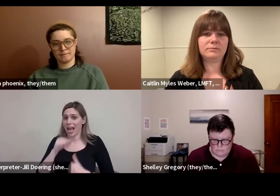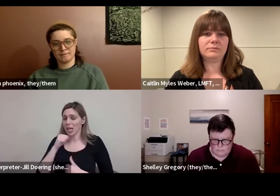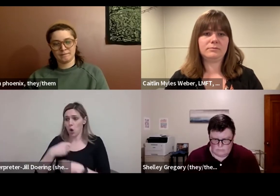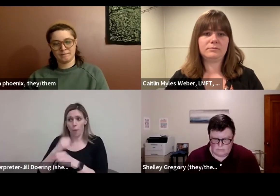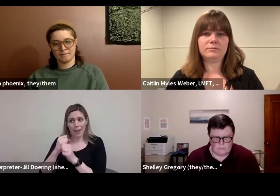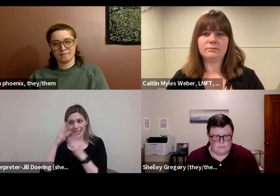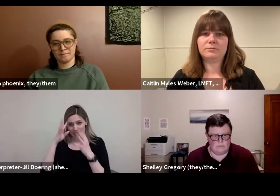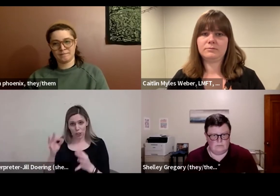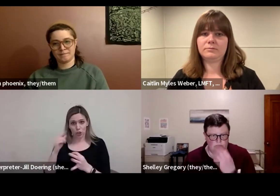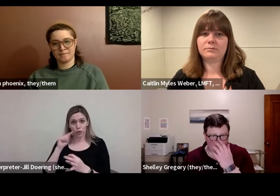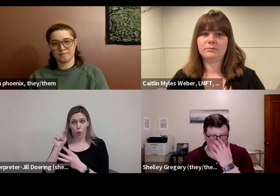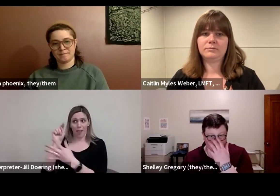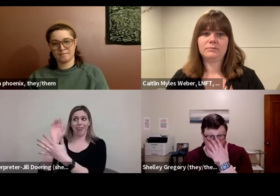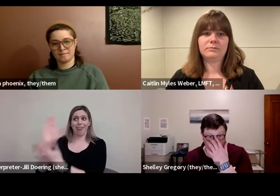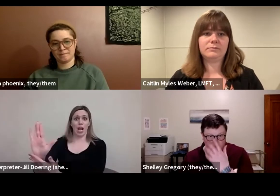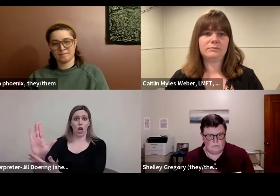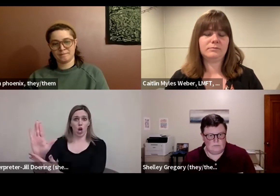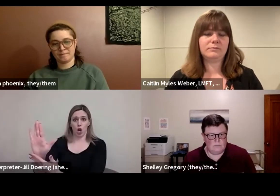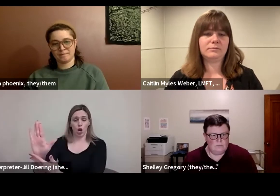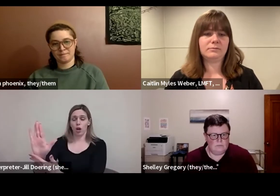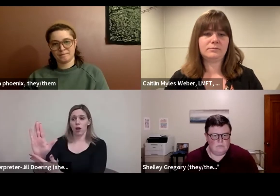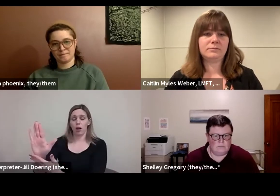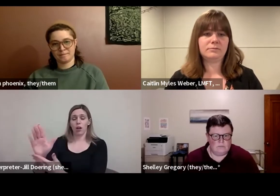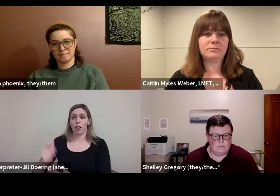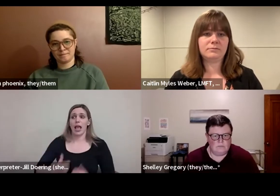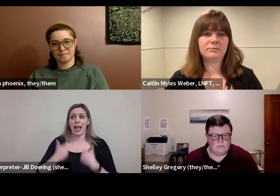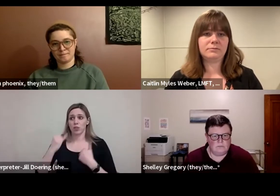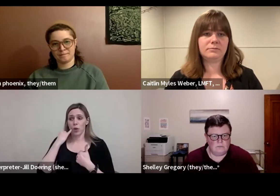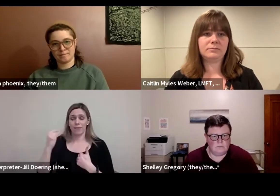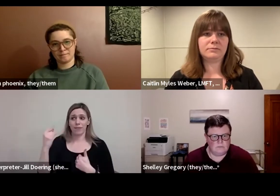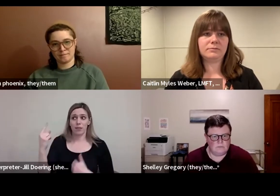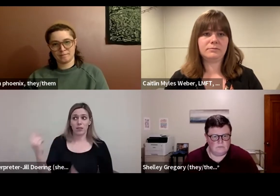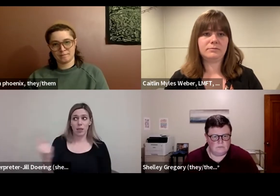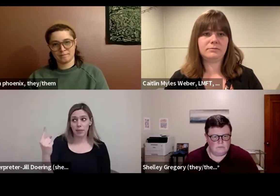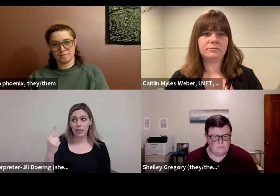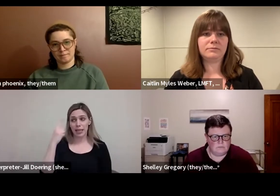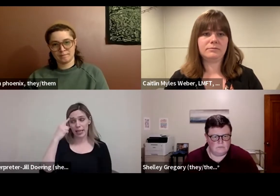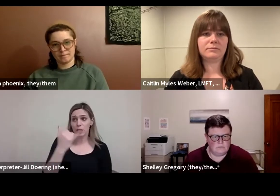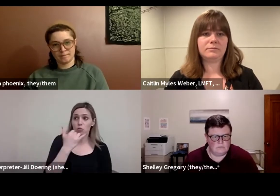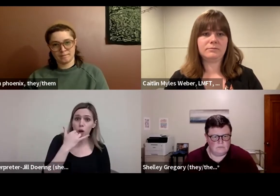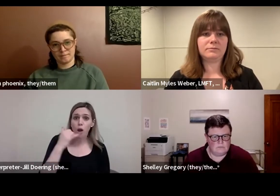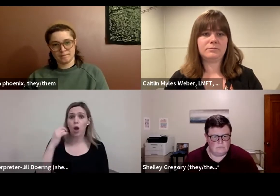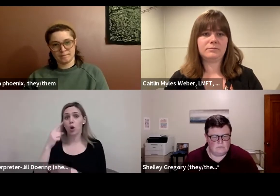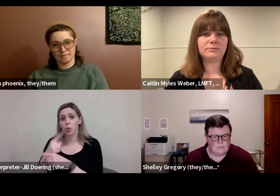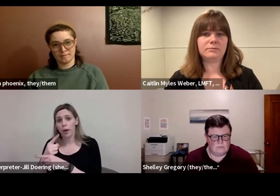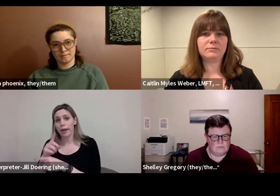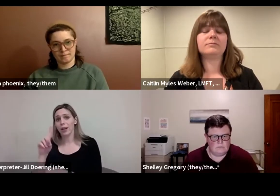So what they consider distressful or they consider wrong or right is what goes.